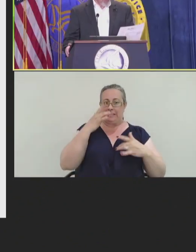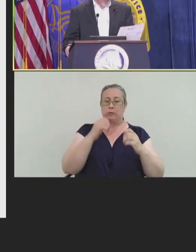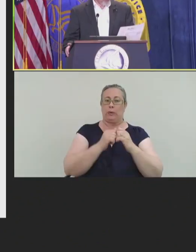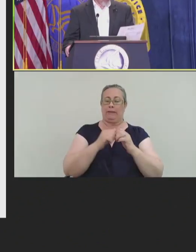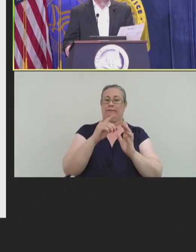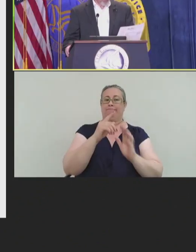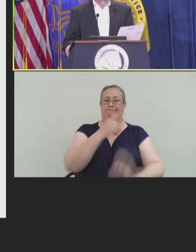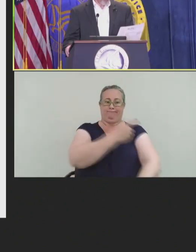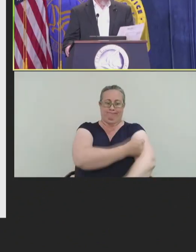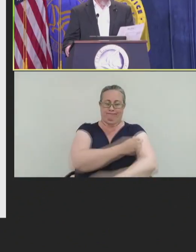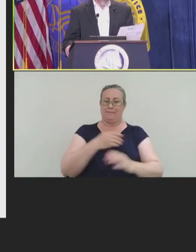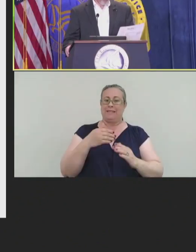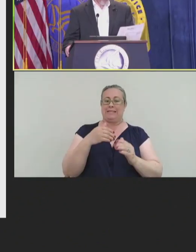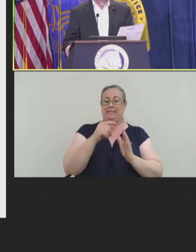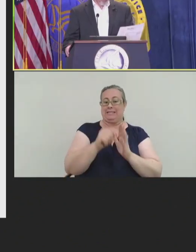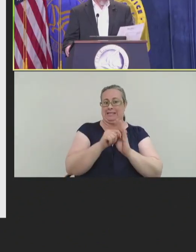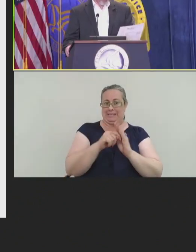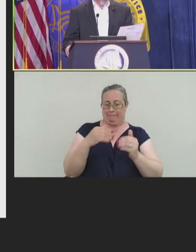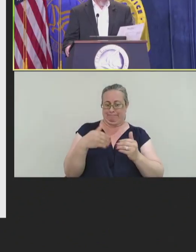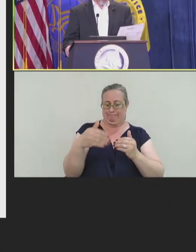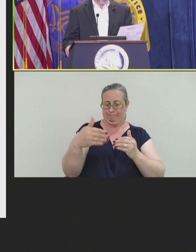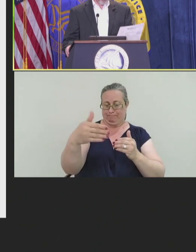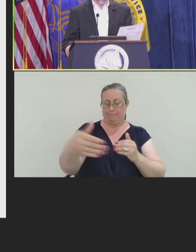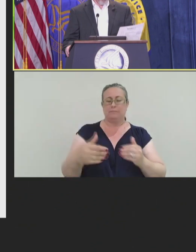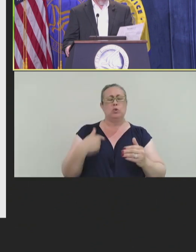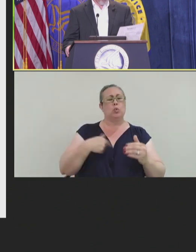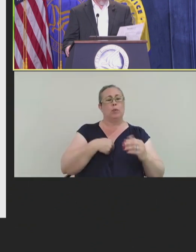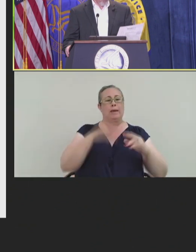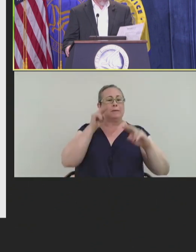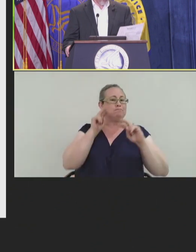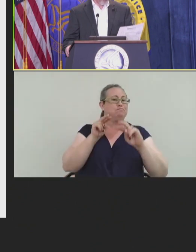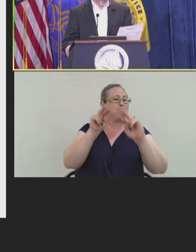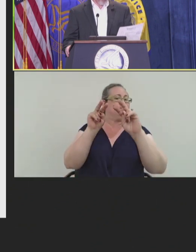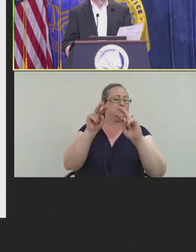As we plan for the upcoming fall and winter's virus season, it's important to apply lessons